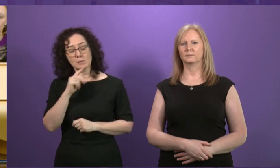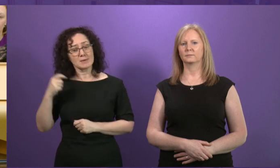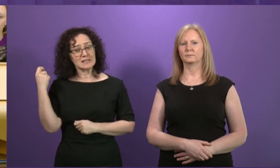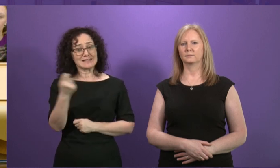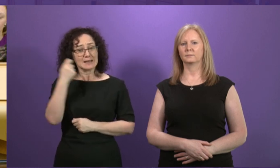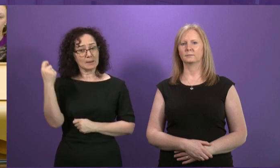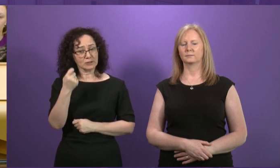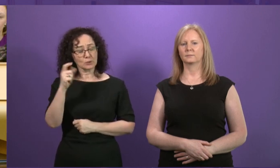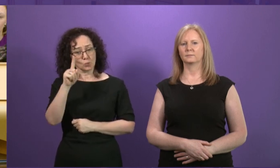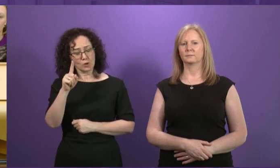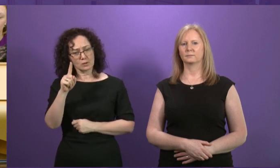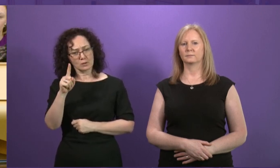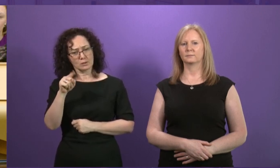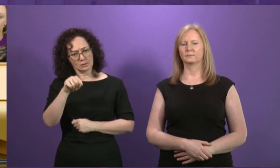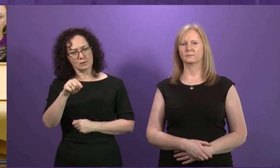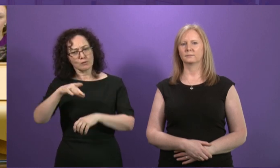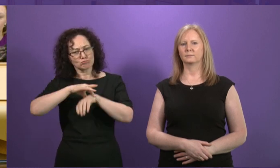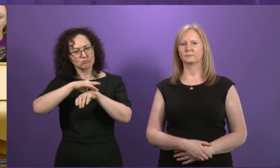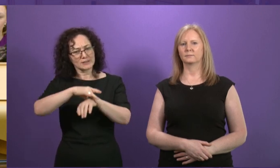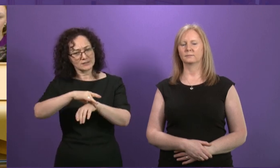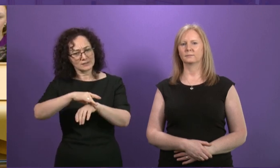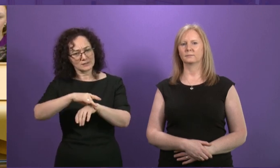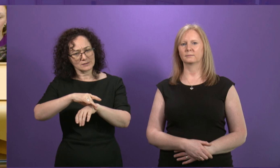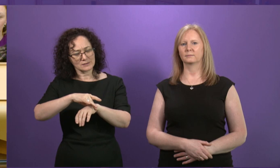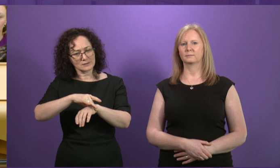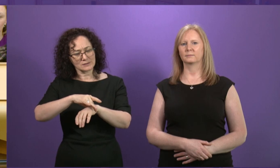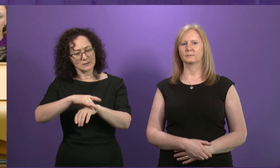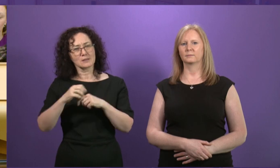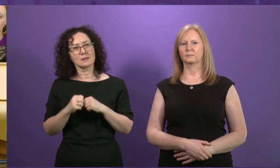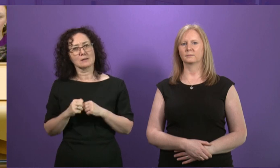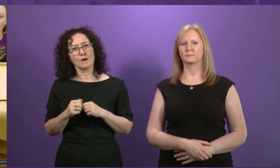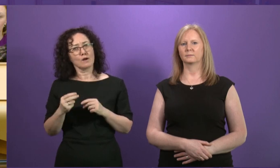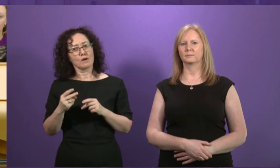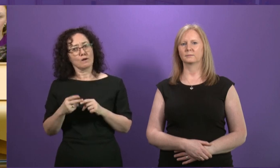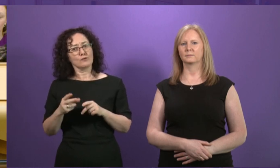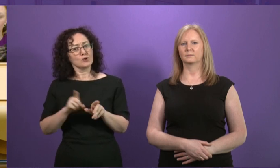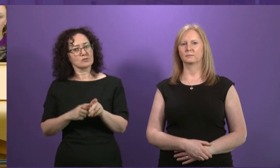A few years ago, there were around 10,000 modern apprentices in Scotland and today the